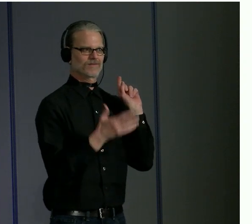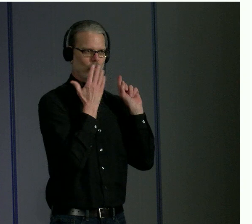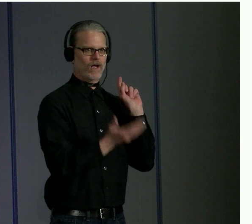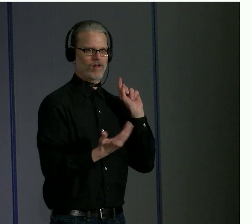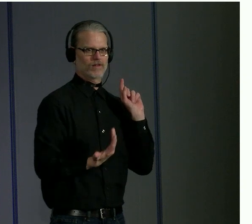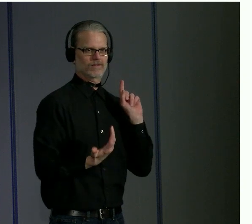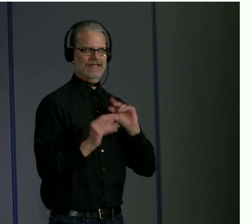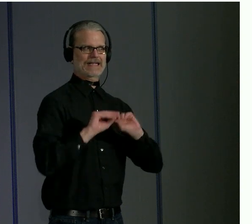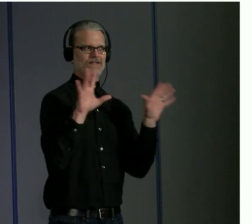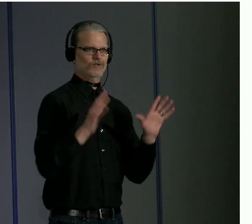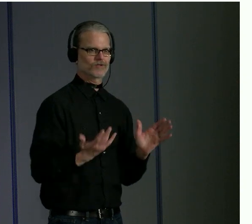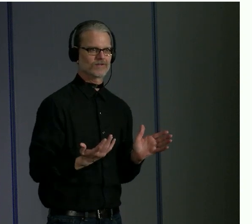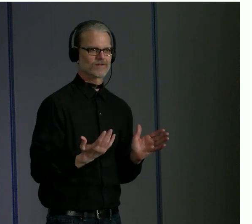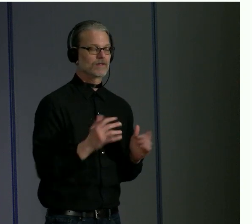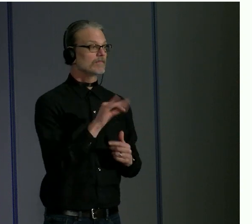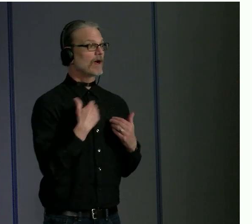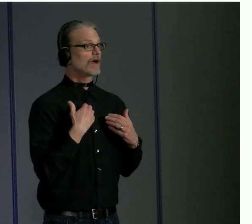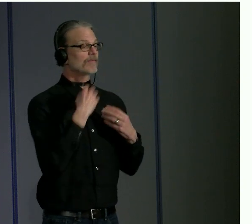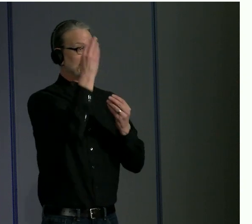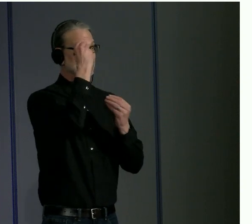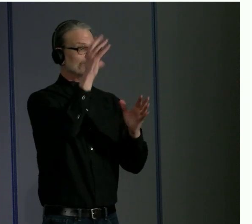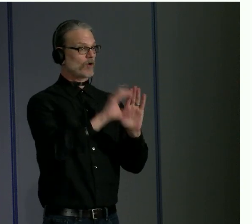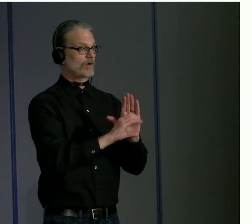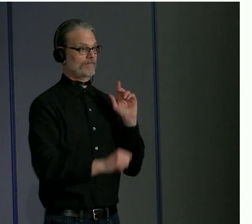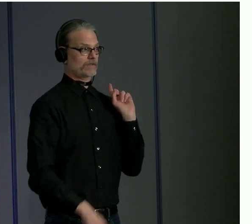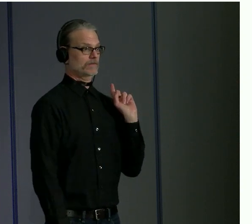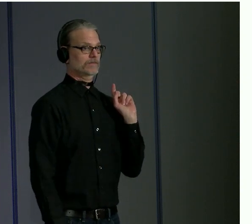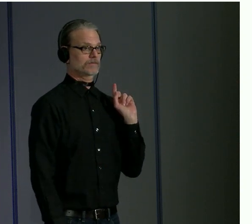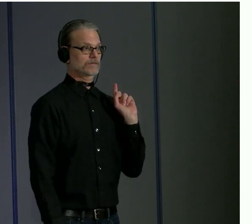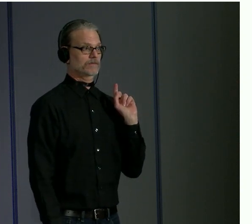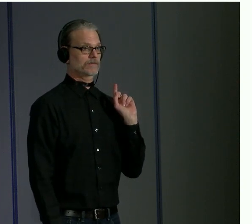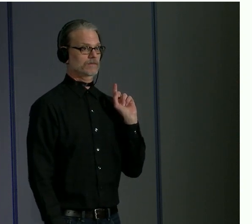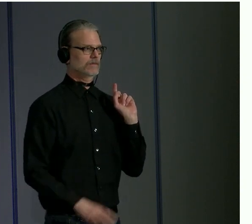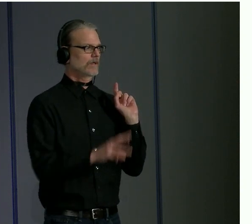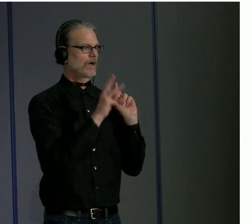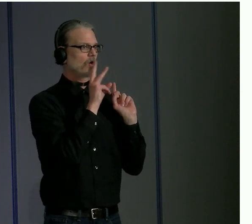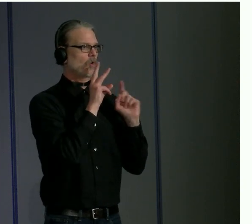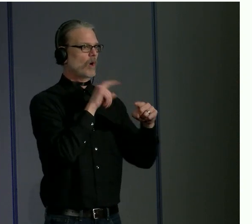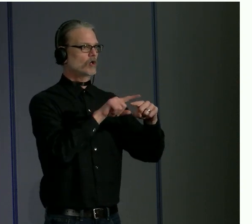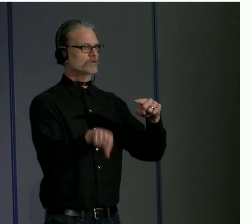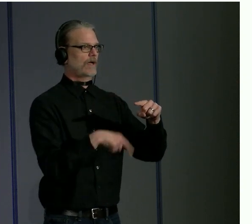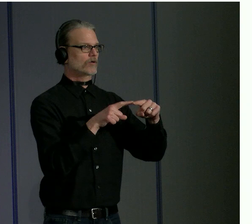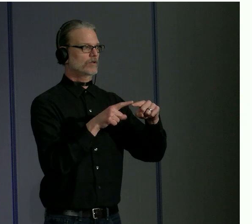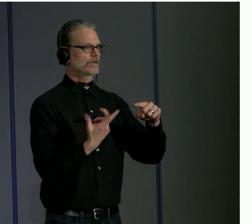When I have an infographic like this one, which happens to be a water cycle. It's an illustrated